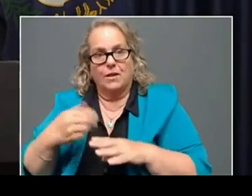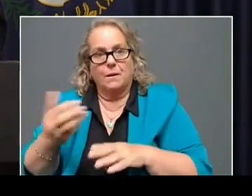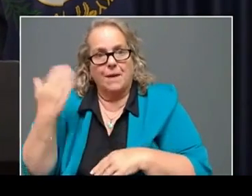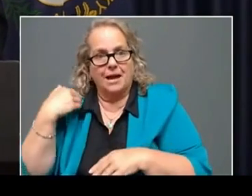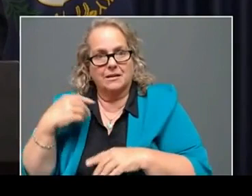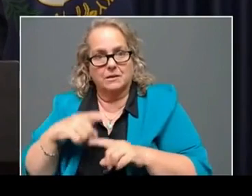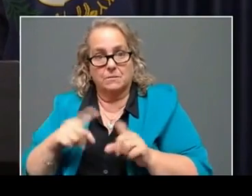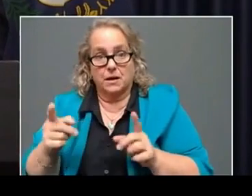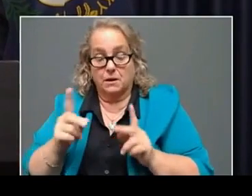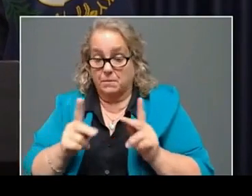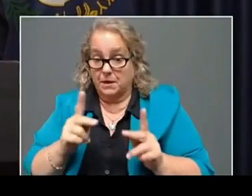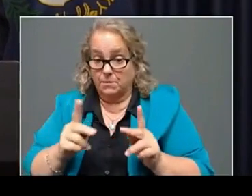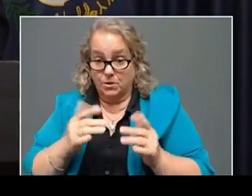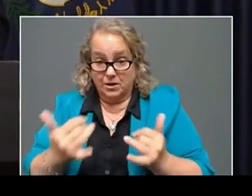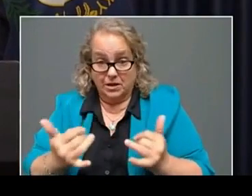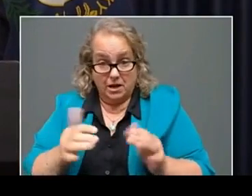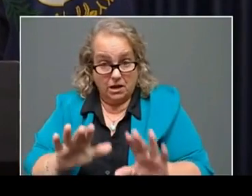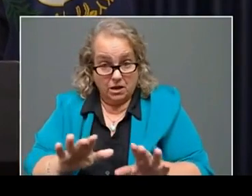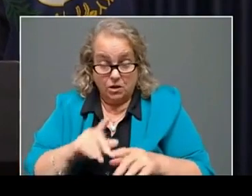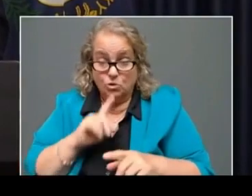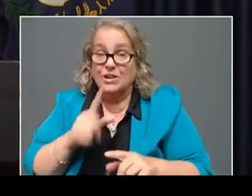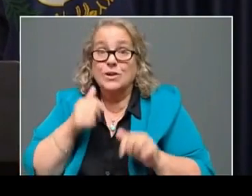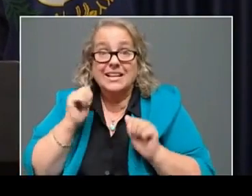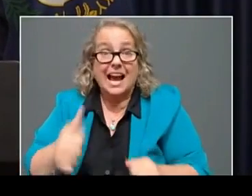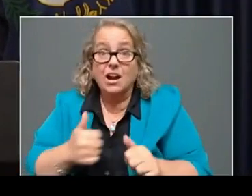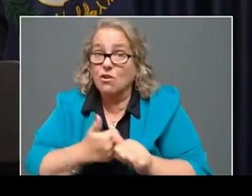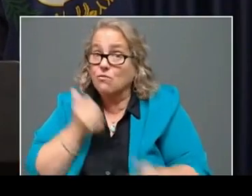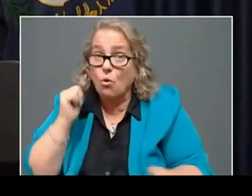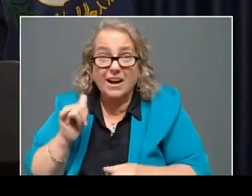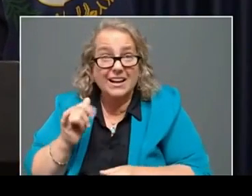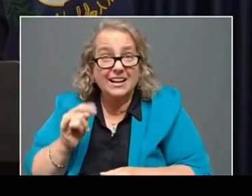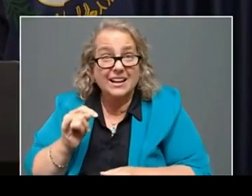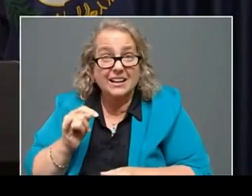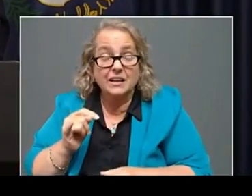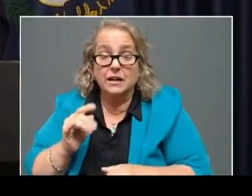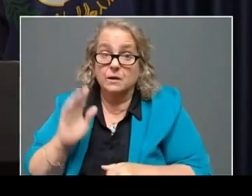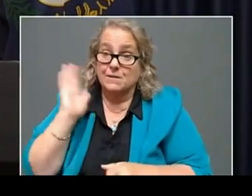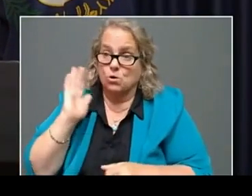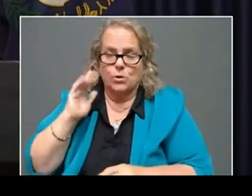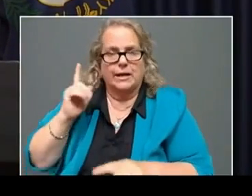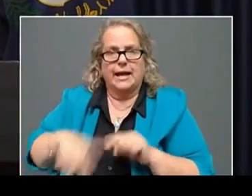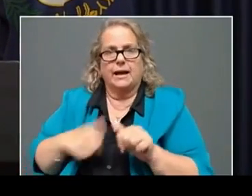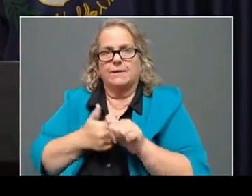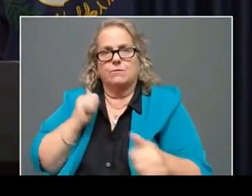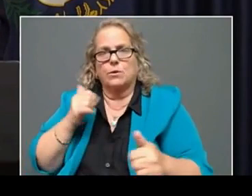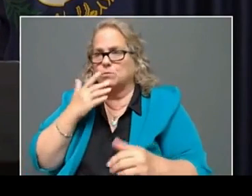entirely avoidable which it wasn't in the past. The hospitalization numbers